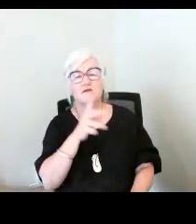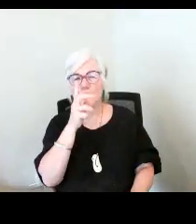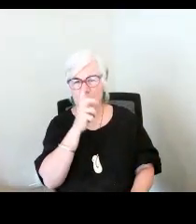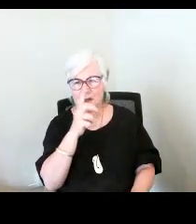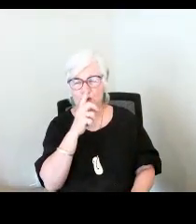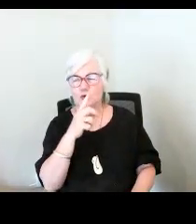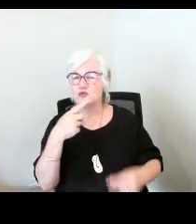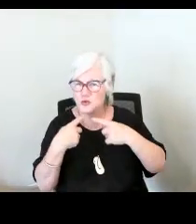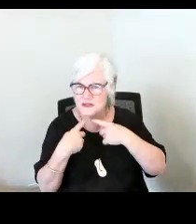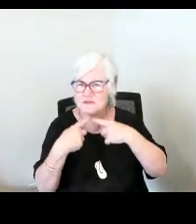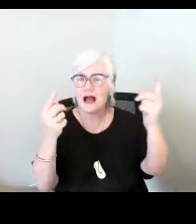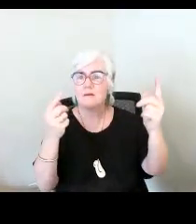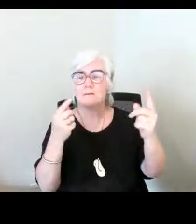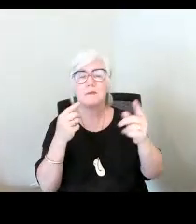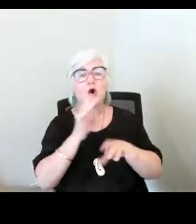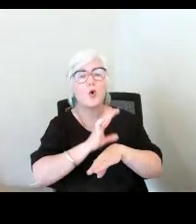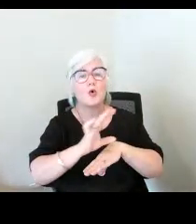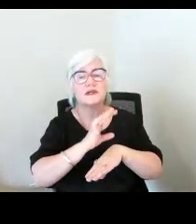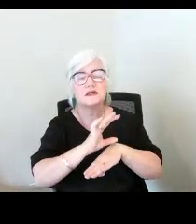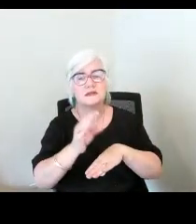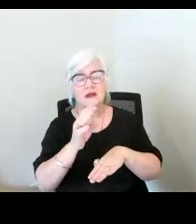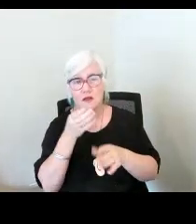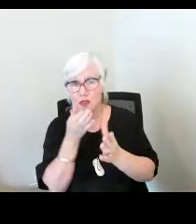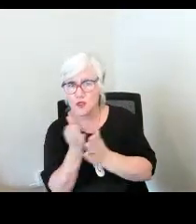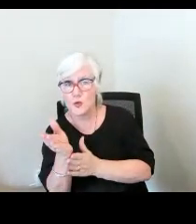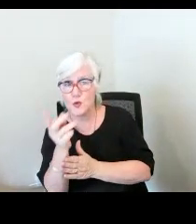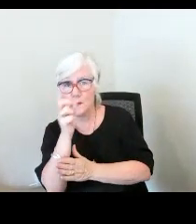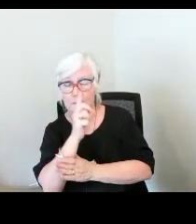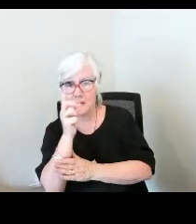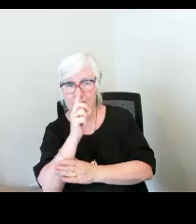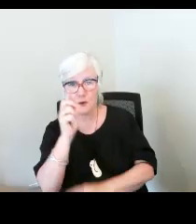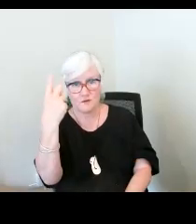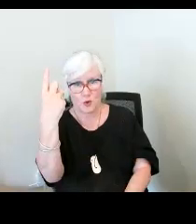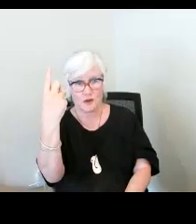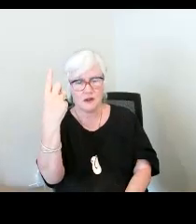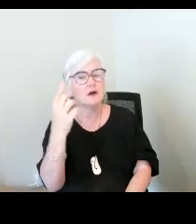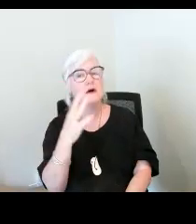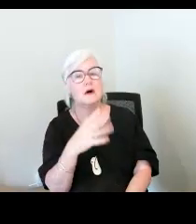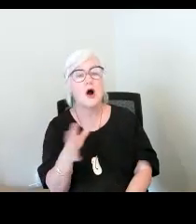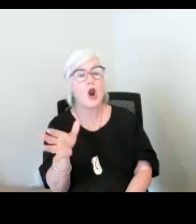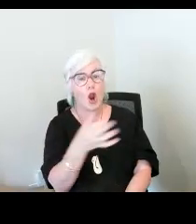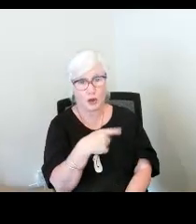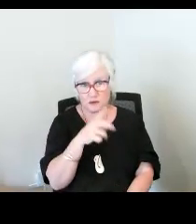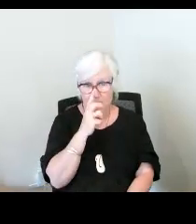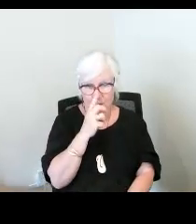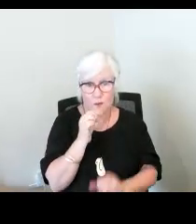People First, and others, to assist this.Lots of people we visit want more friends and